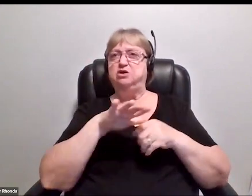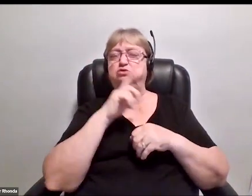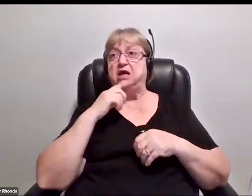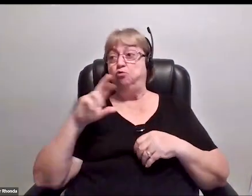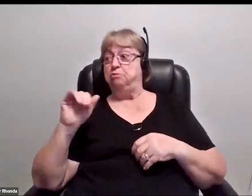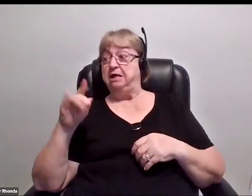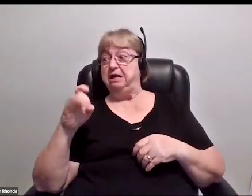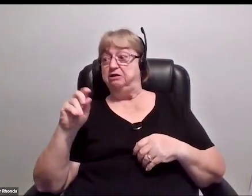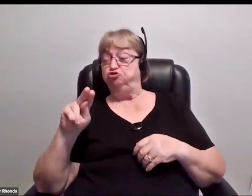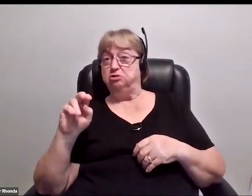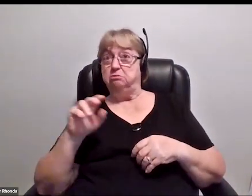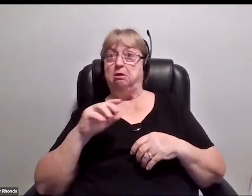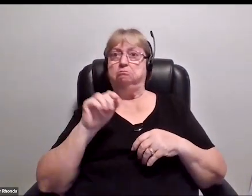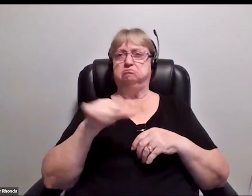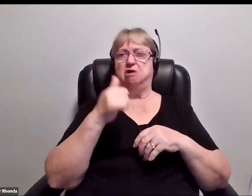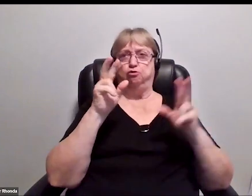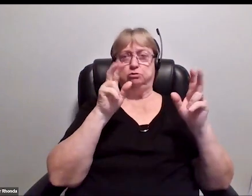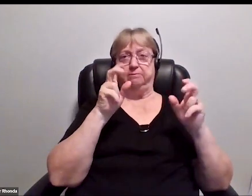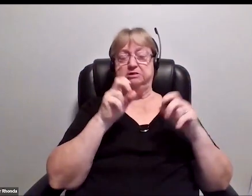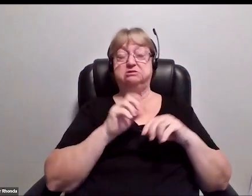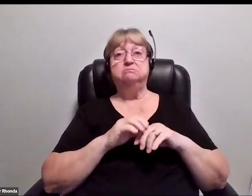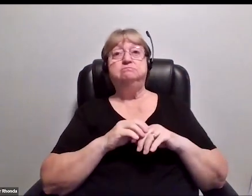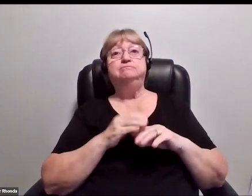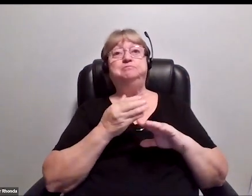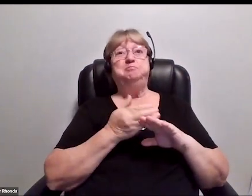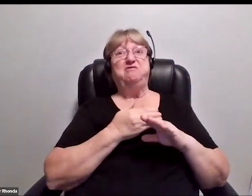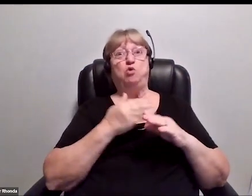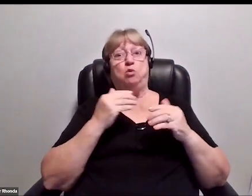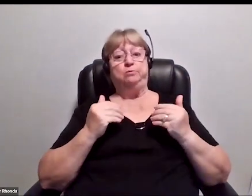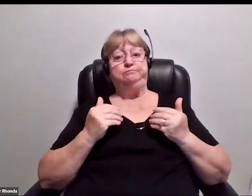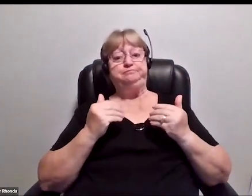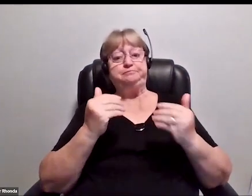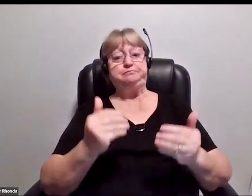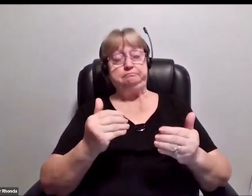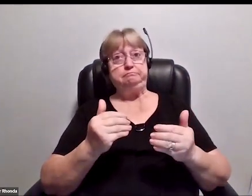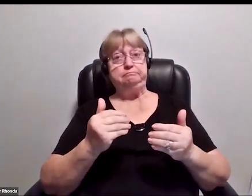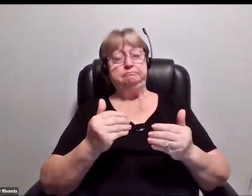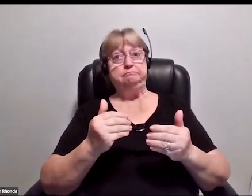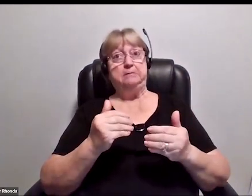Now, before we move on to the next important part of our project, I want to do